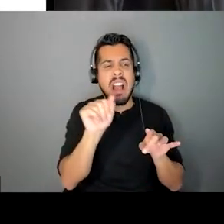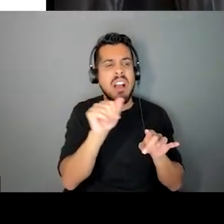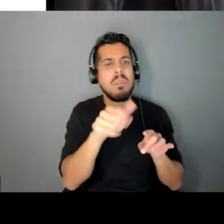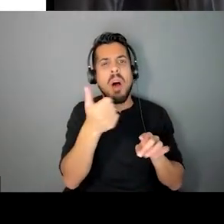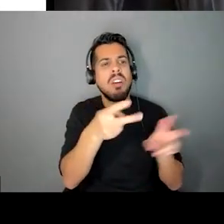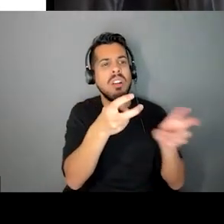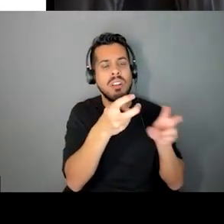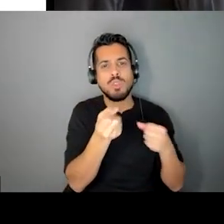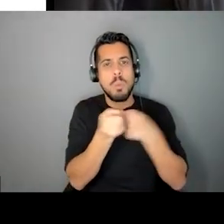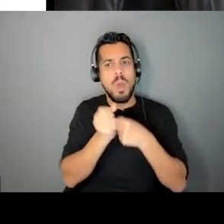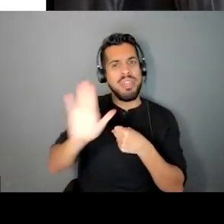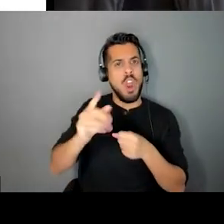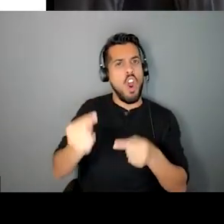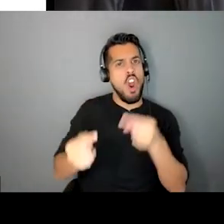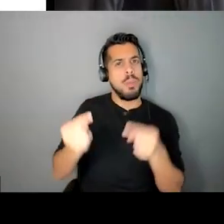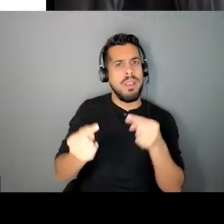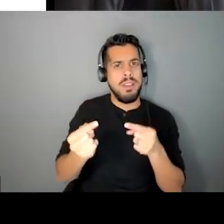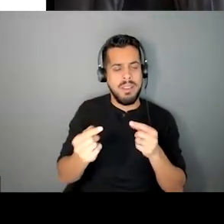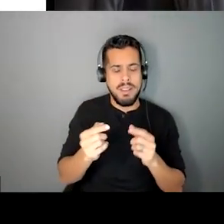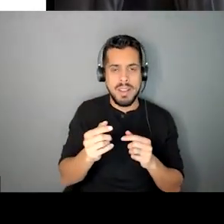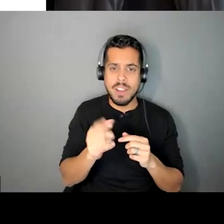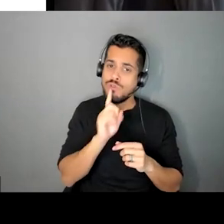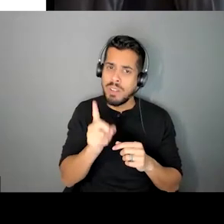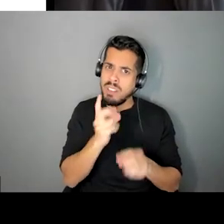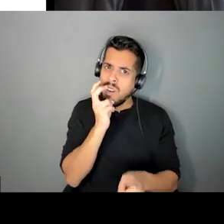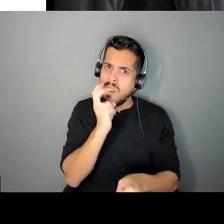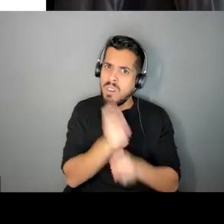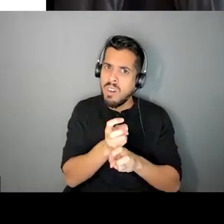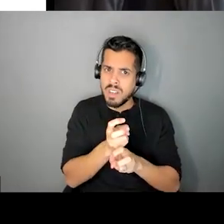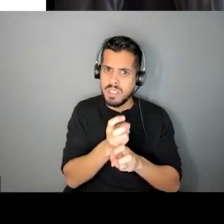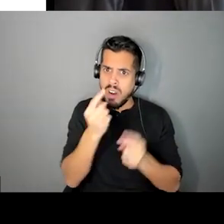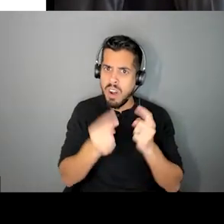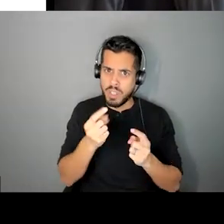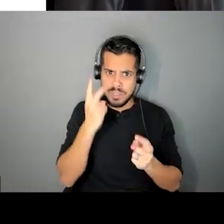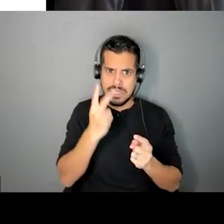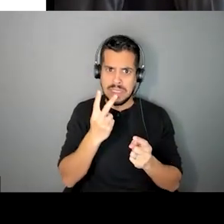However, uh... it is really hard to argue, uh... with the fact that people with disabilities